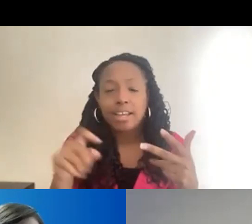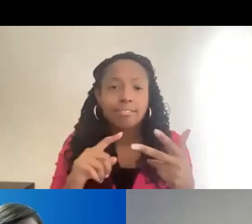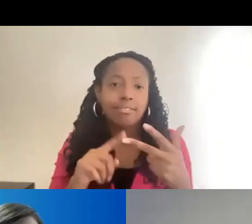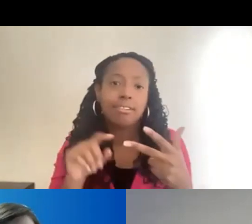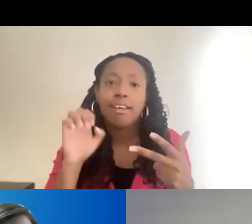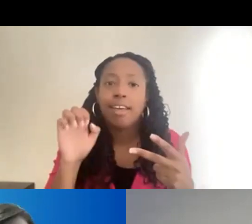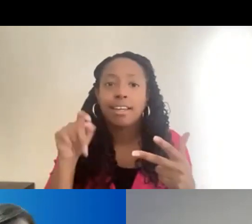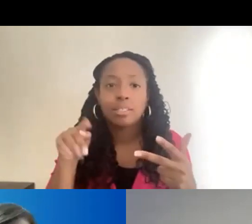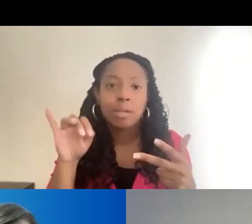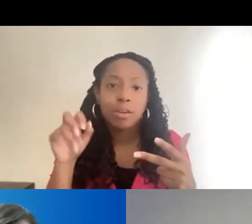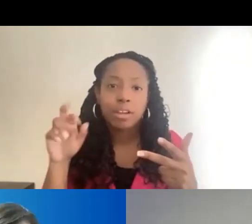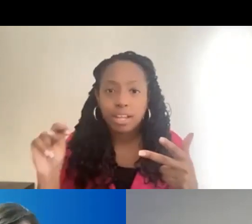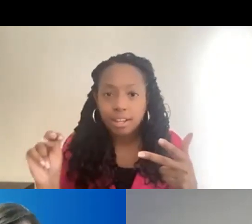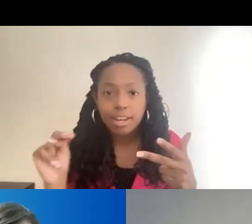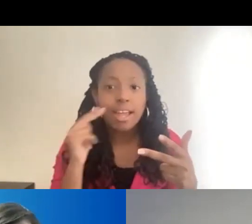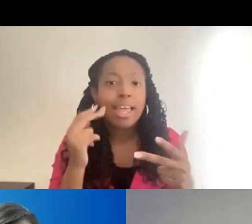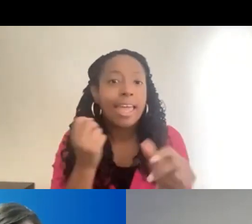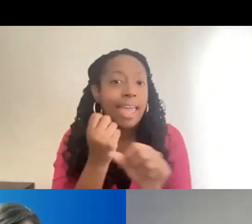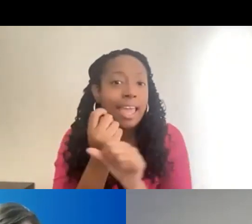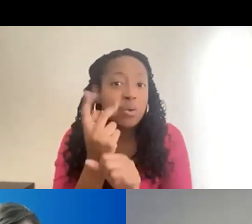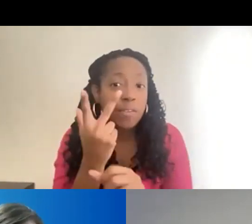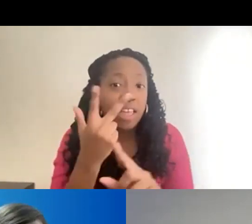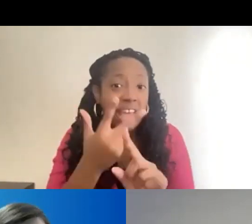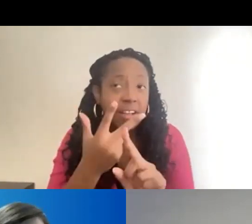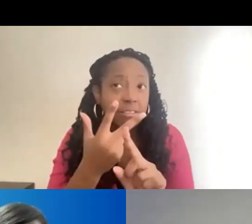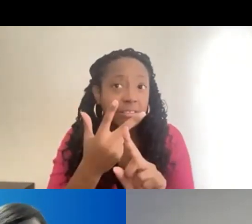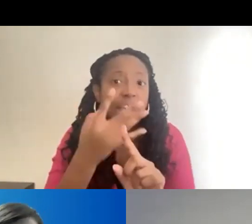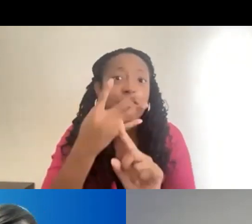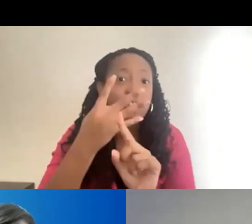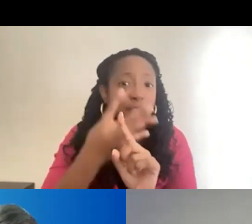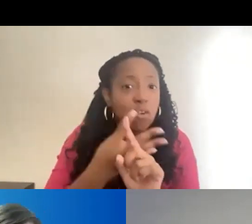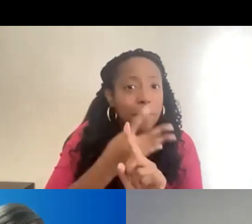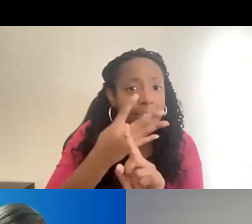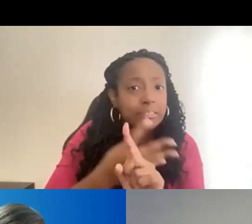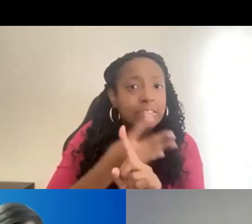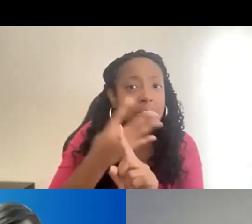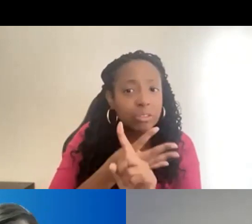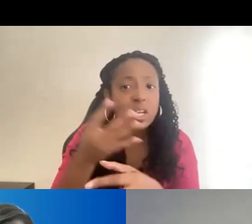year so you can get up to three reports per year with these three providers so keep a good eye on